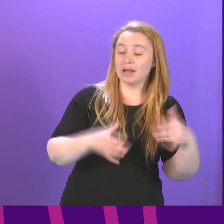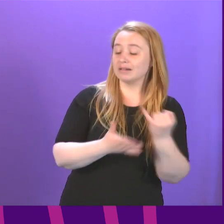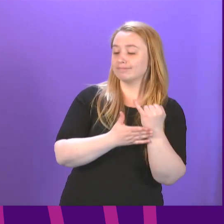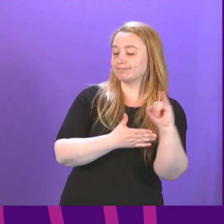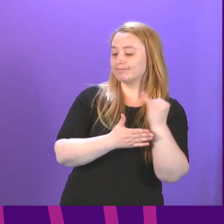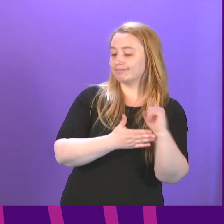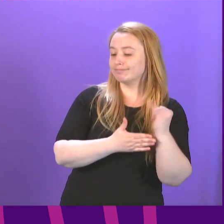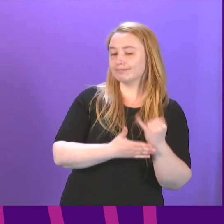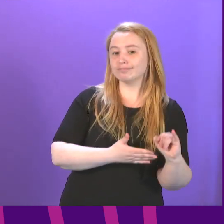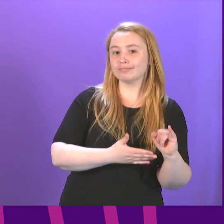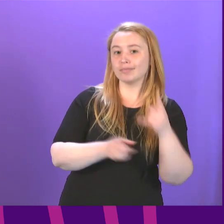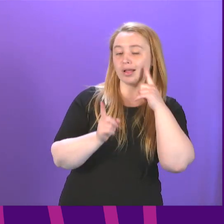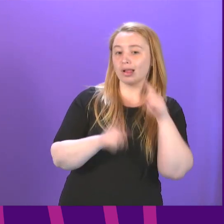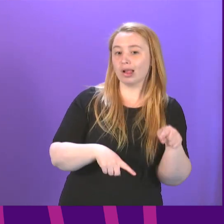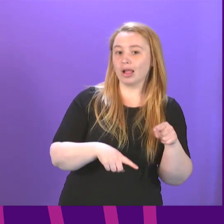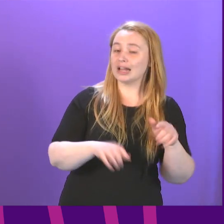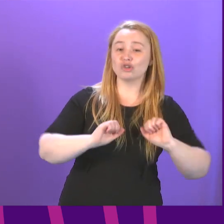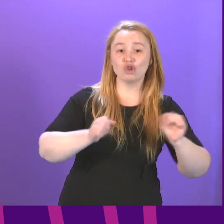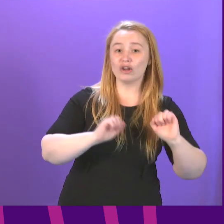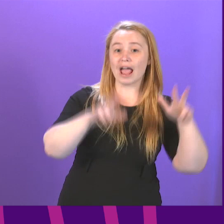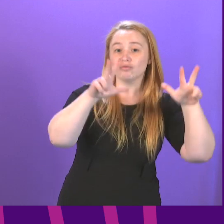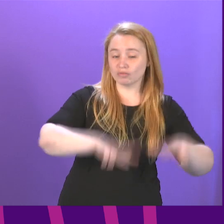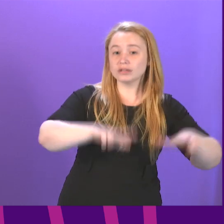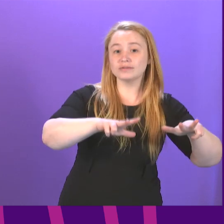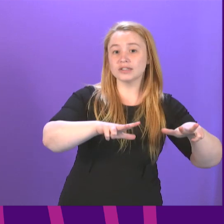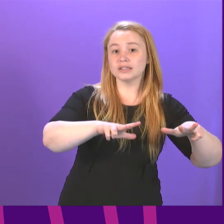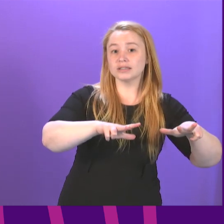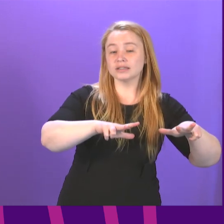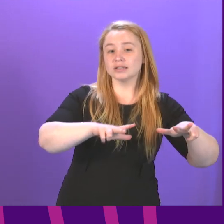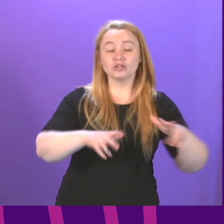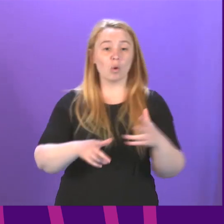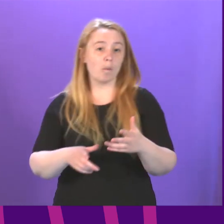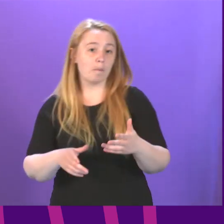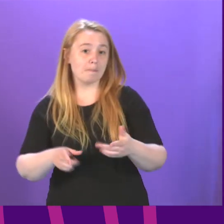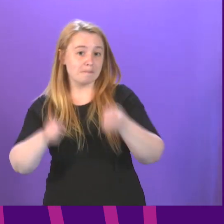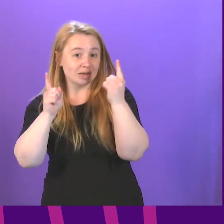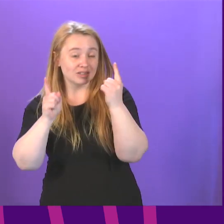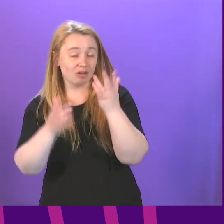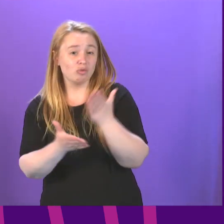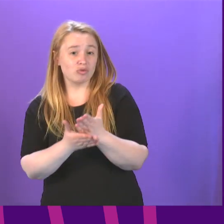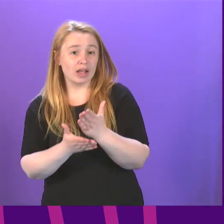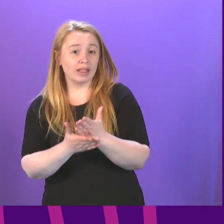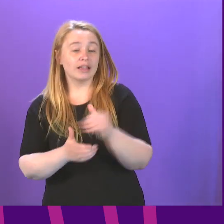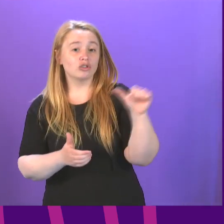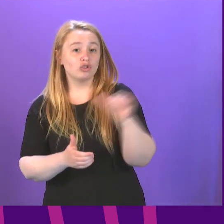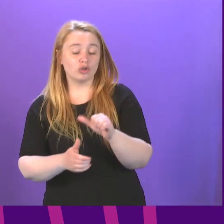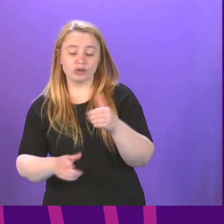and refused to ratify it. Does the minister think that he really should speak to Colleges Scotland,